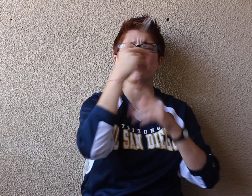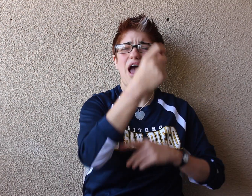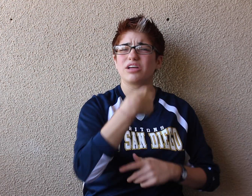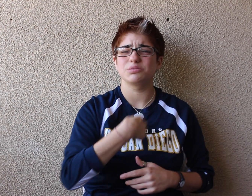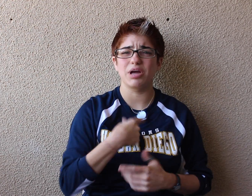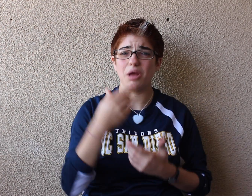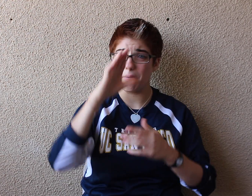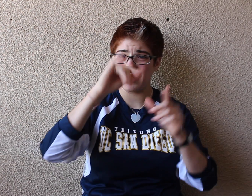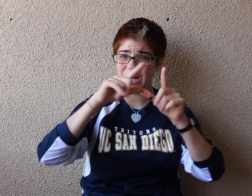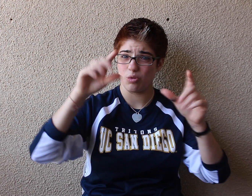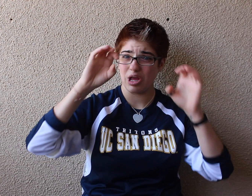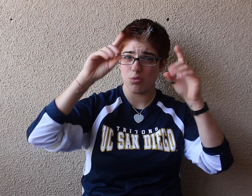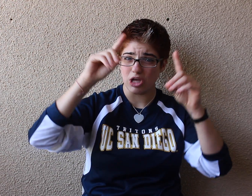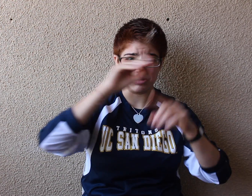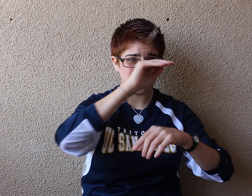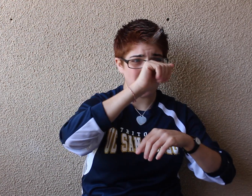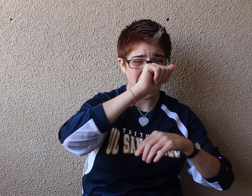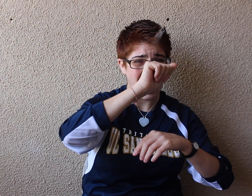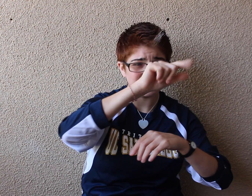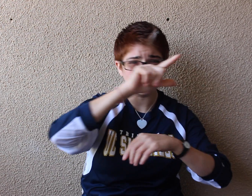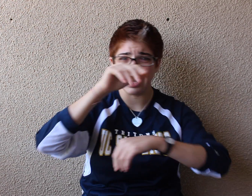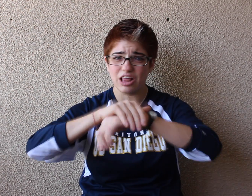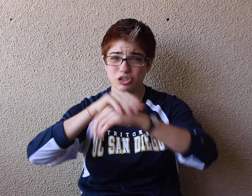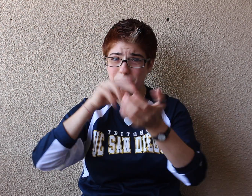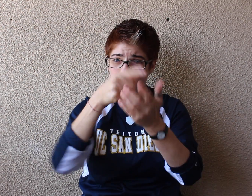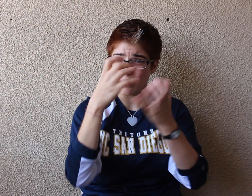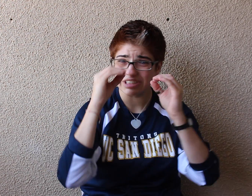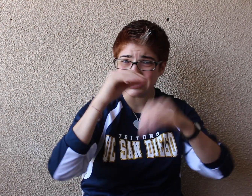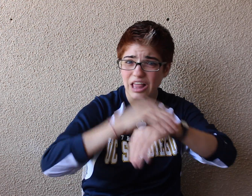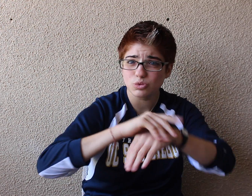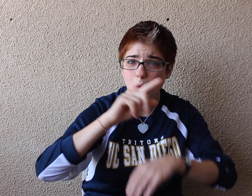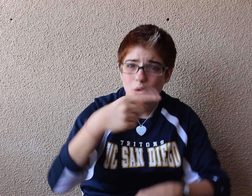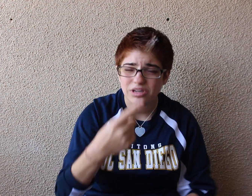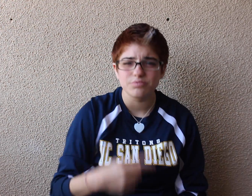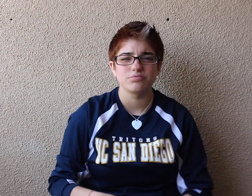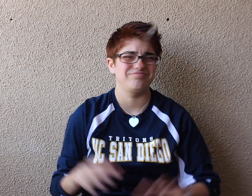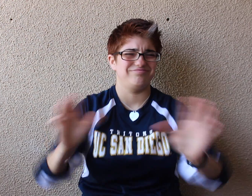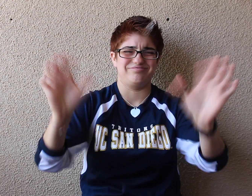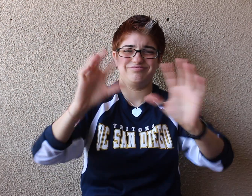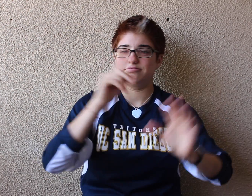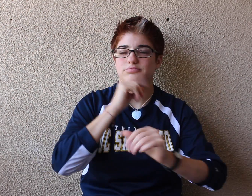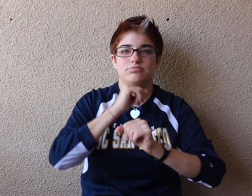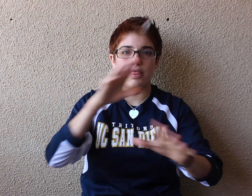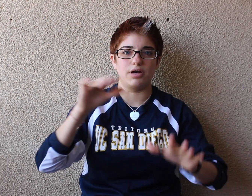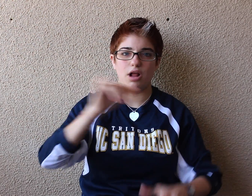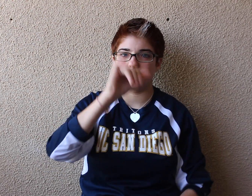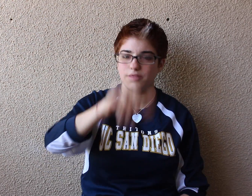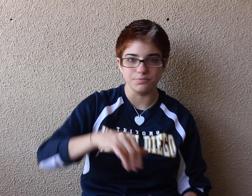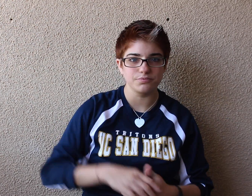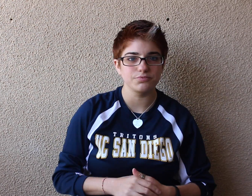“Bilingual Education in ASL-English, does it mean you want to teach only English?” It is nothing like that!